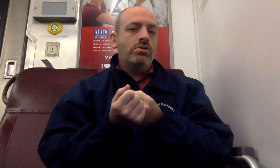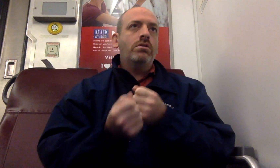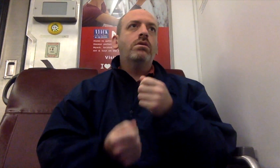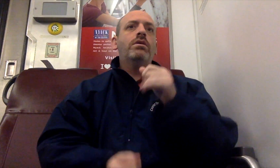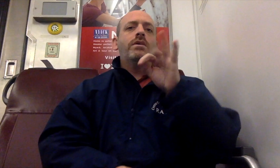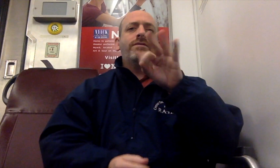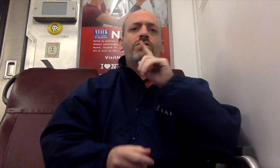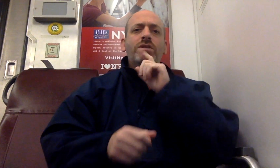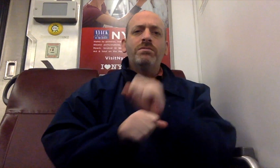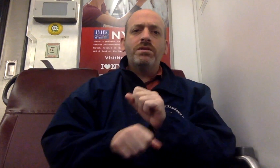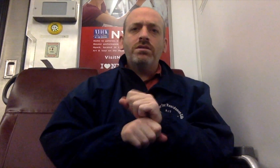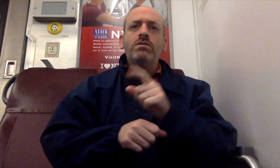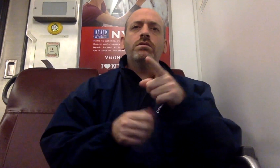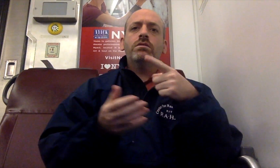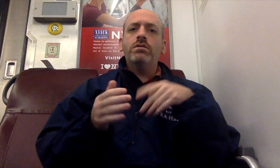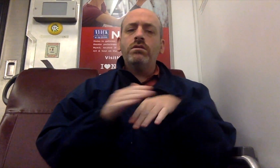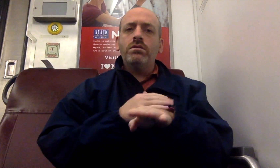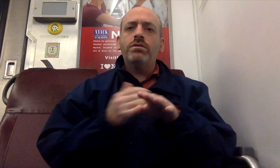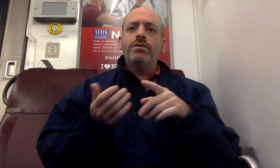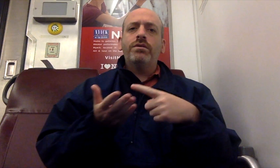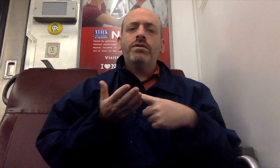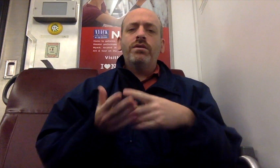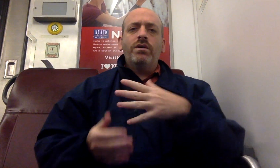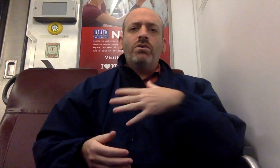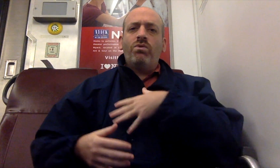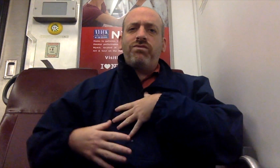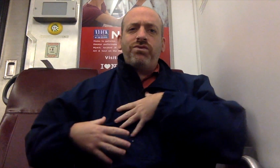If you need a depth of discussion on your health issue,